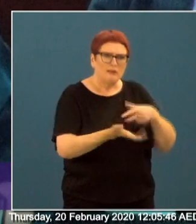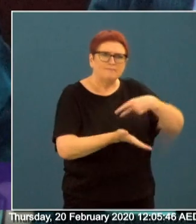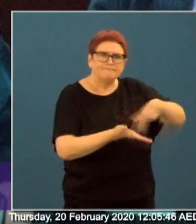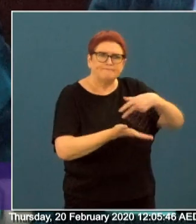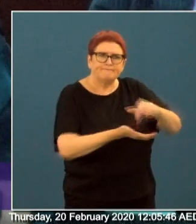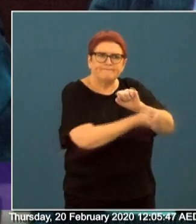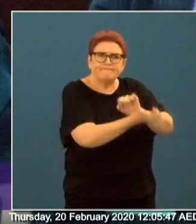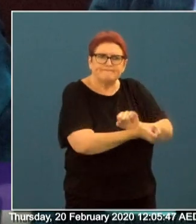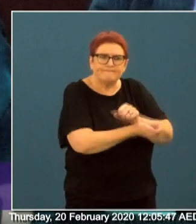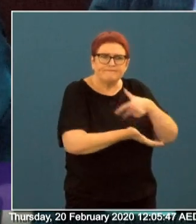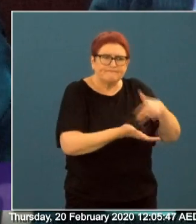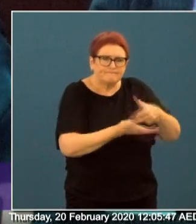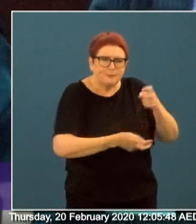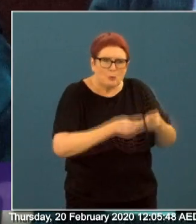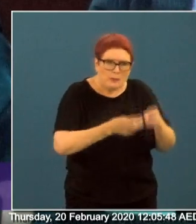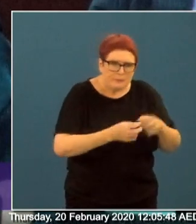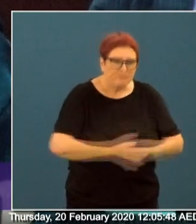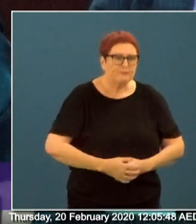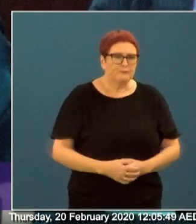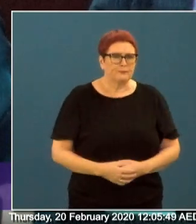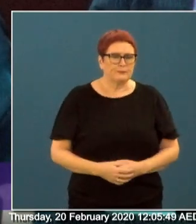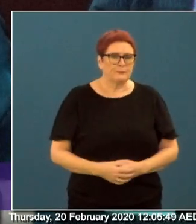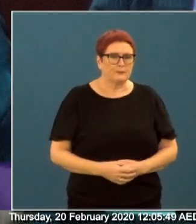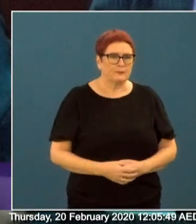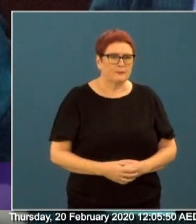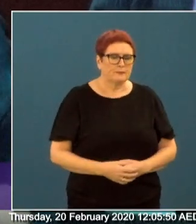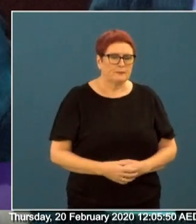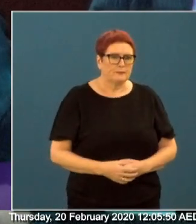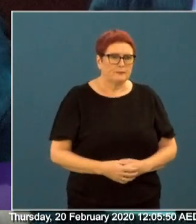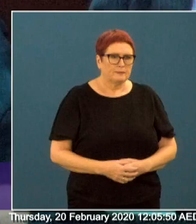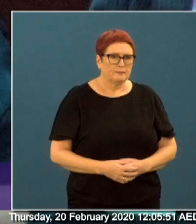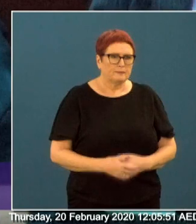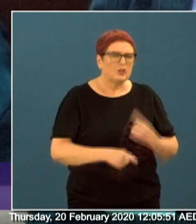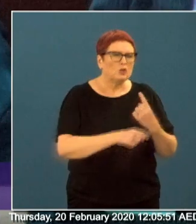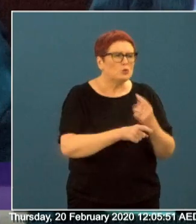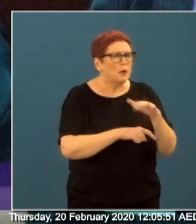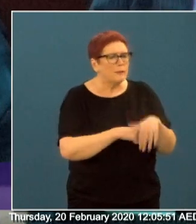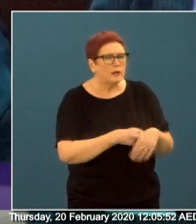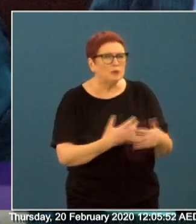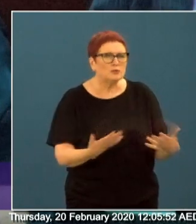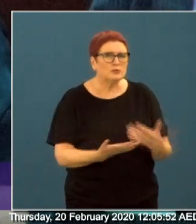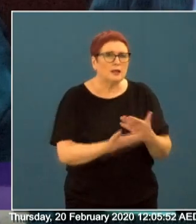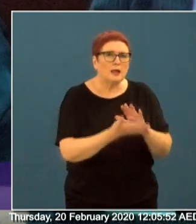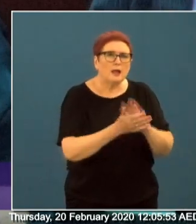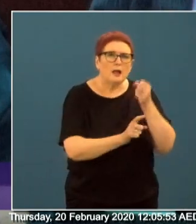And you've set out in paragraph 70 through to 77 some issues about the impact of mobility.